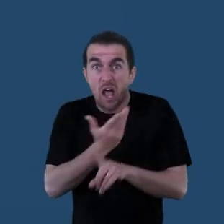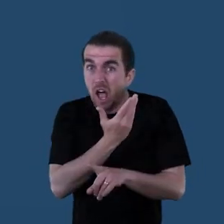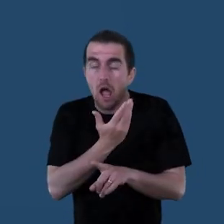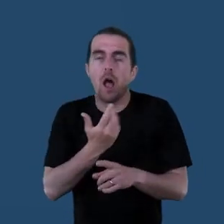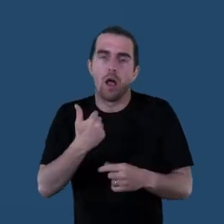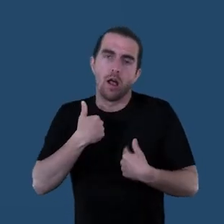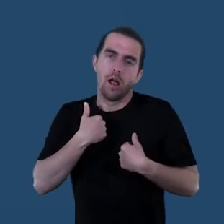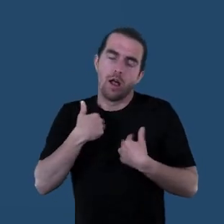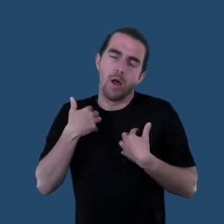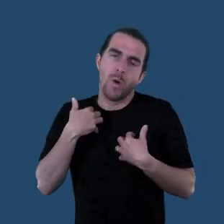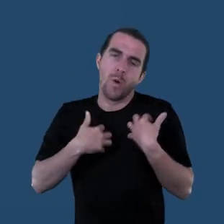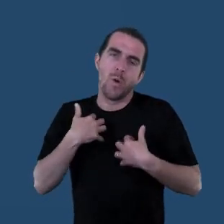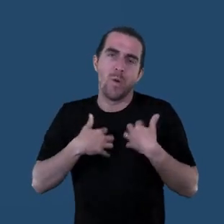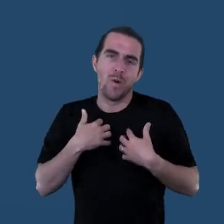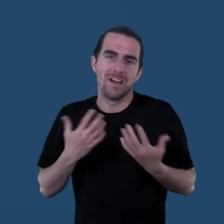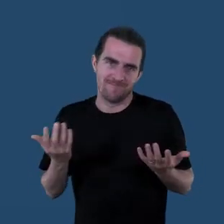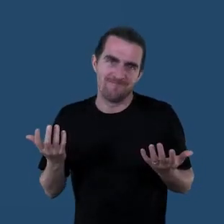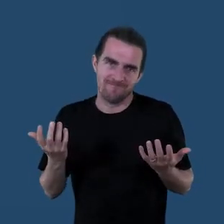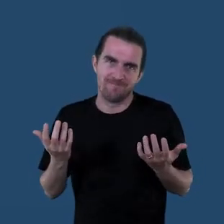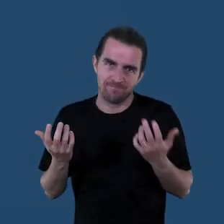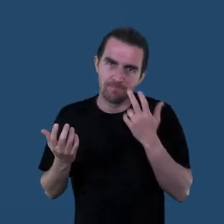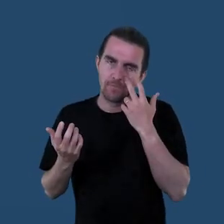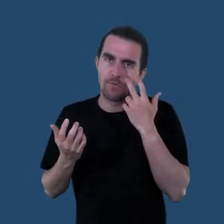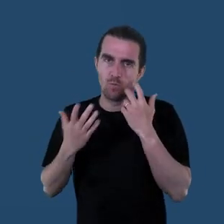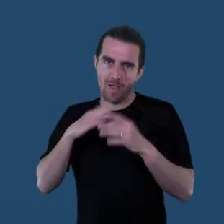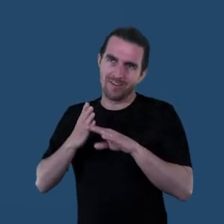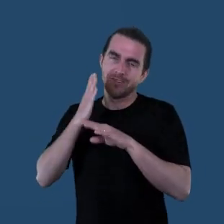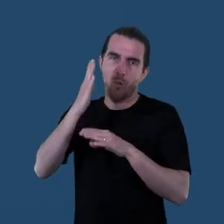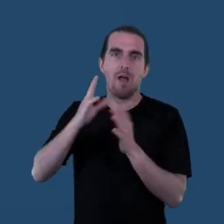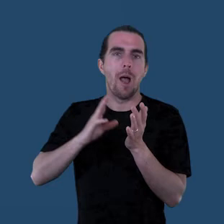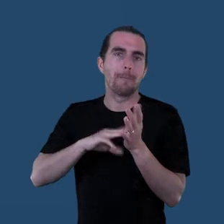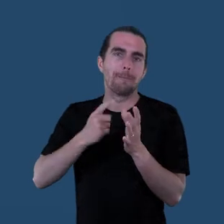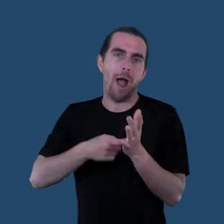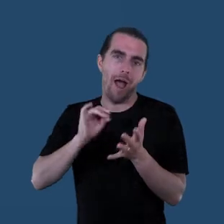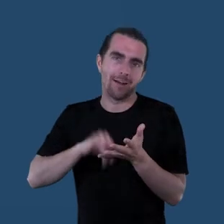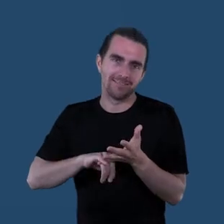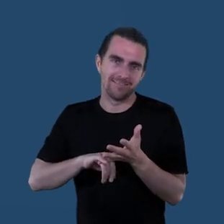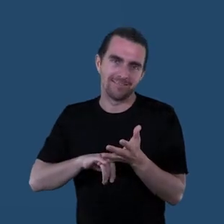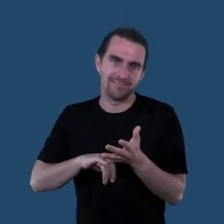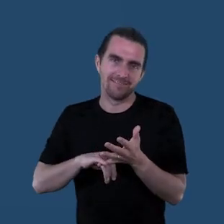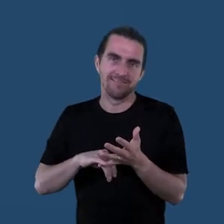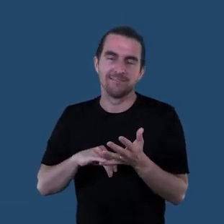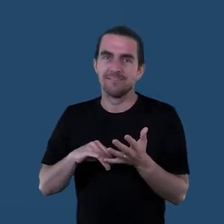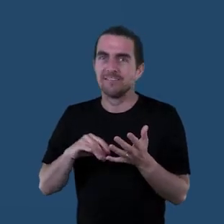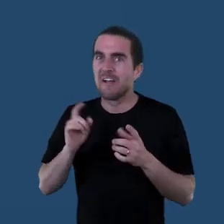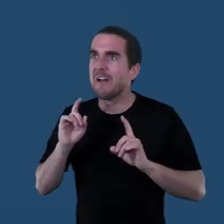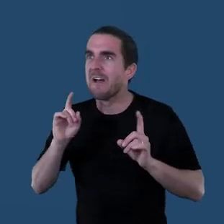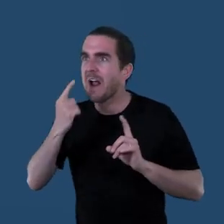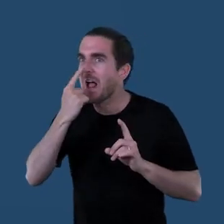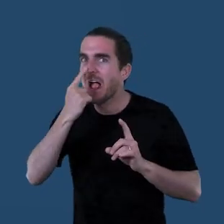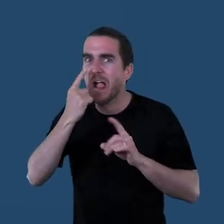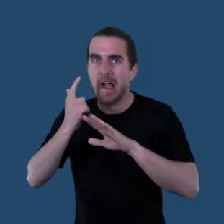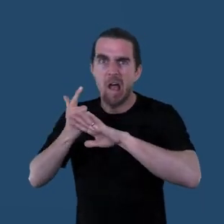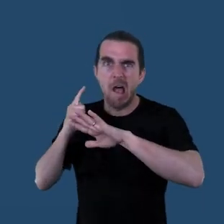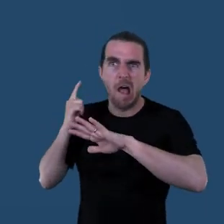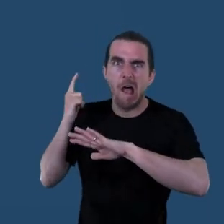obviously I'm so fascinated by our, the mission to Mars and the collecting that's going on there. And the museum has been a little bit involved